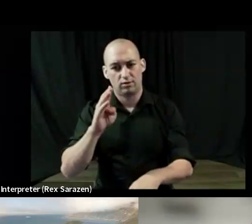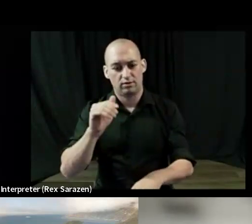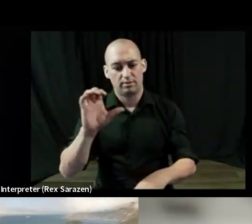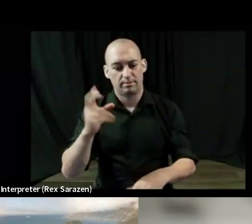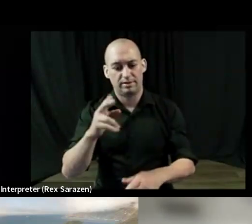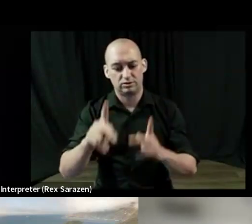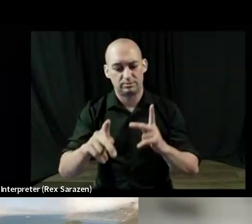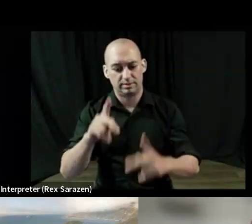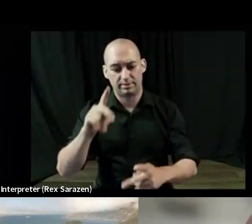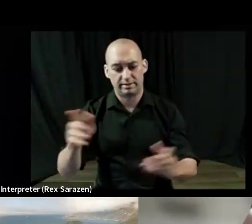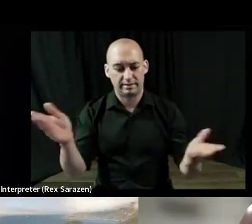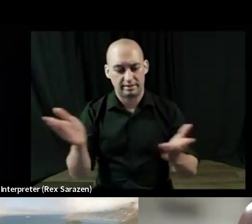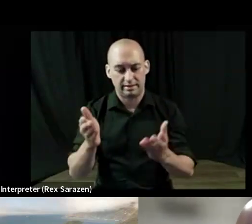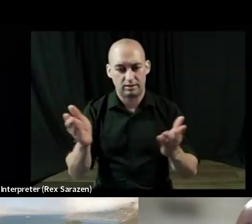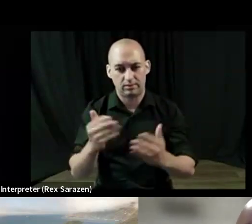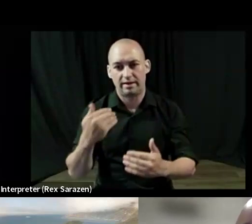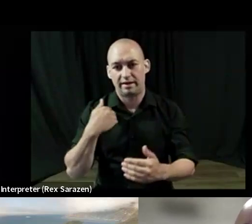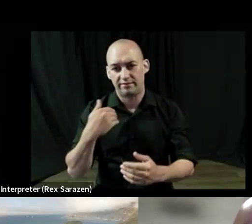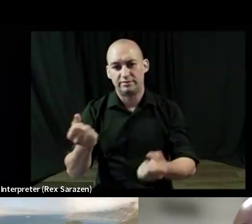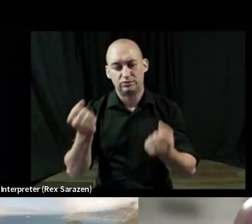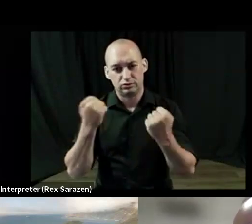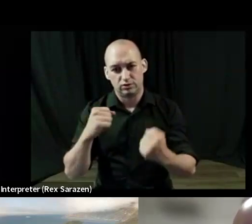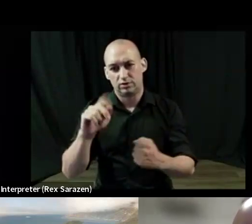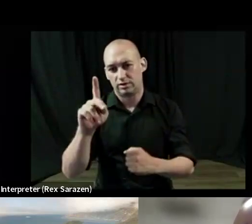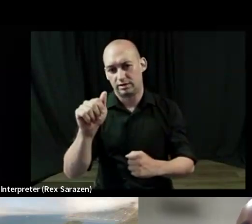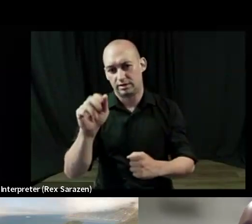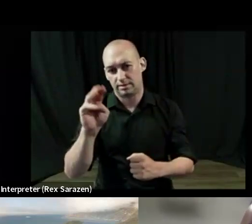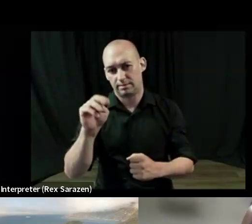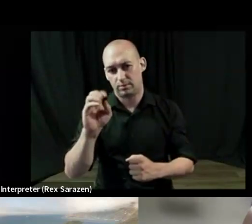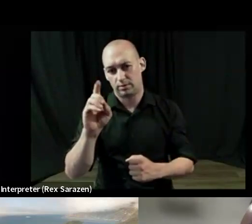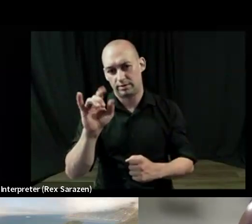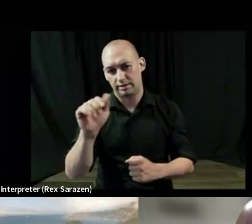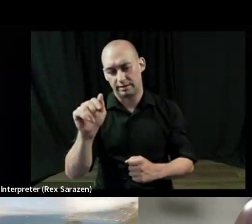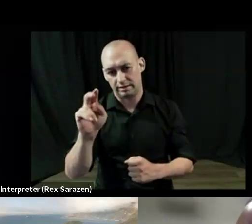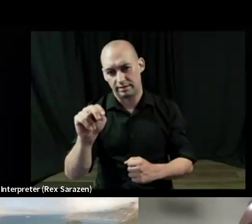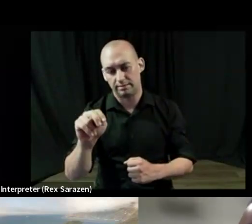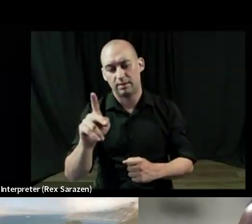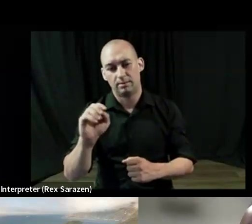now, and we do have a strong Cambodian population within the County of Los Angeles, and majority of